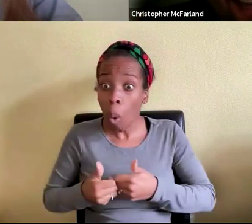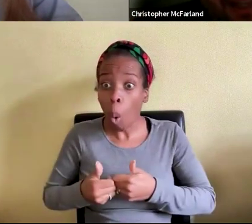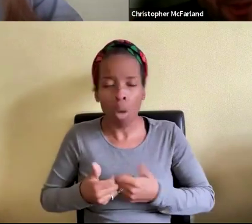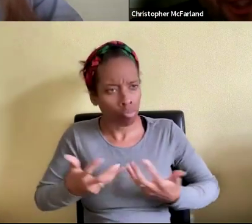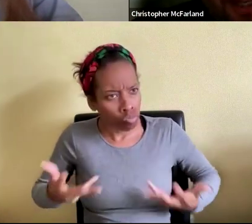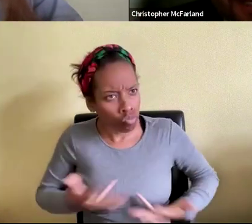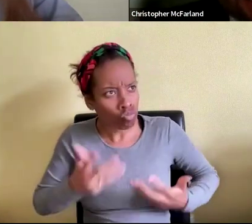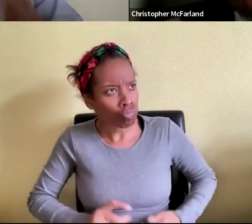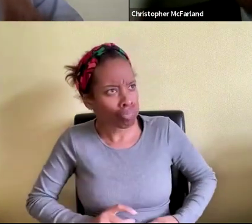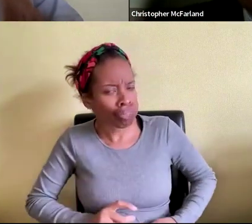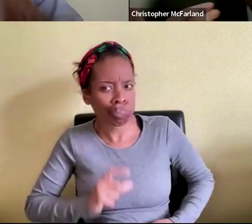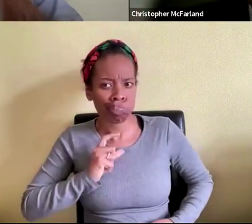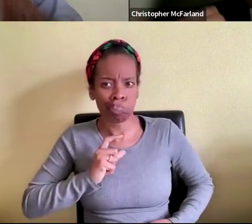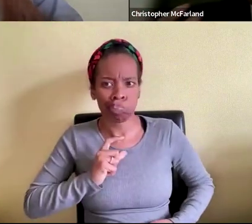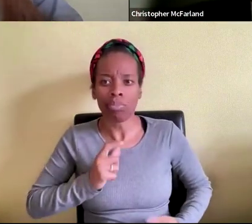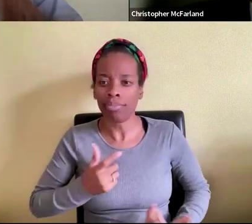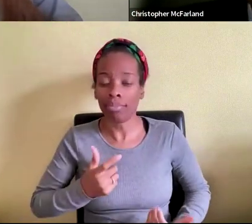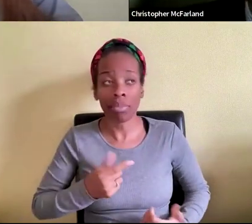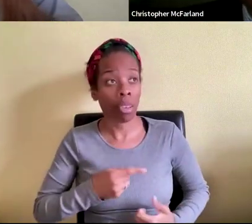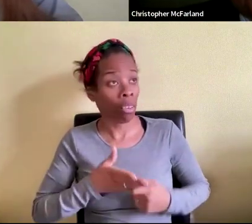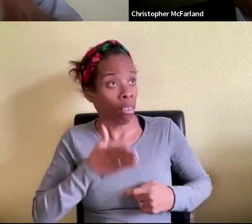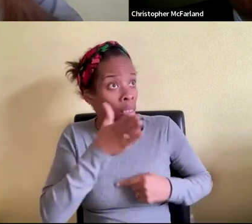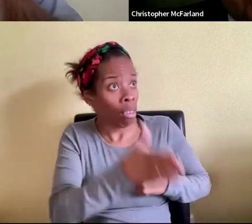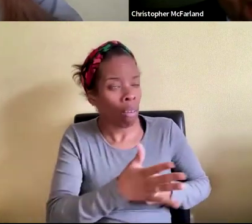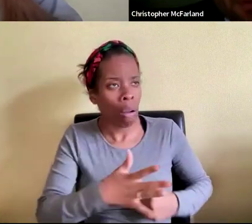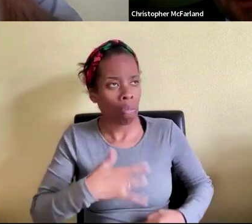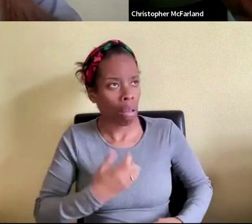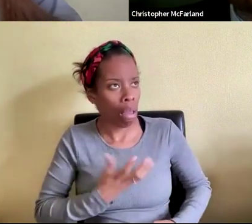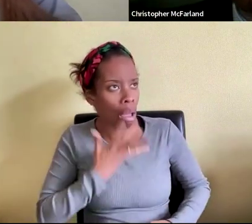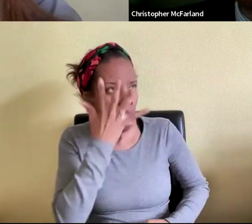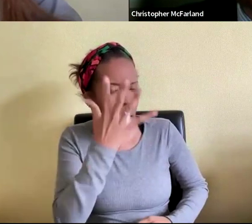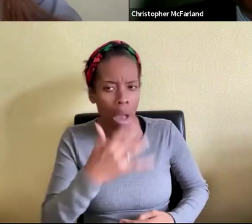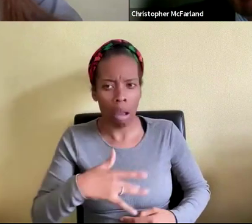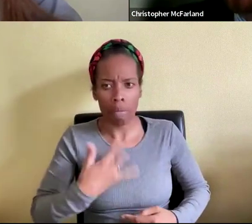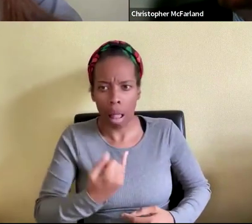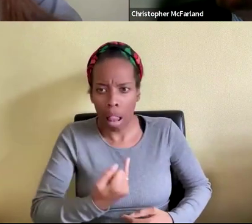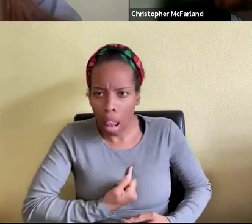in language, isn't it? Making you feel like it, you know, you're wrong. Yes, you're disabled, but this is a bridge too far.